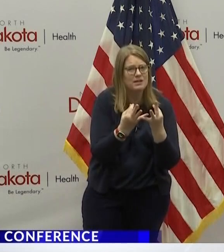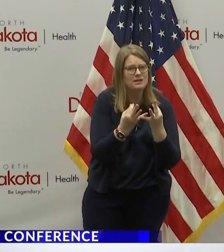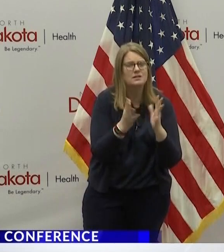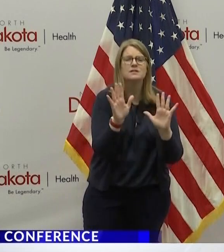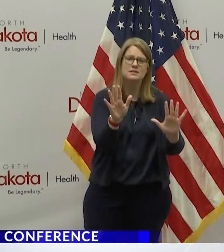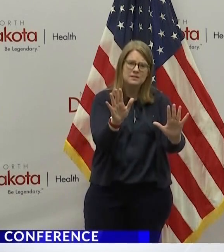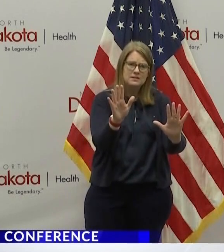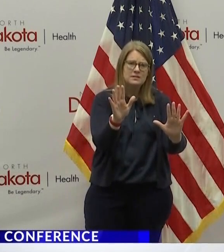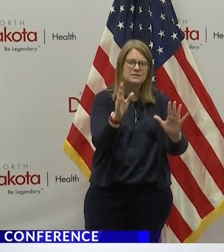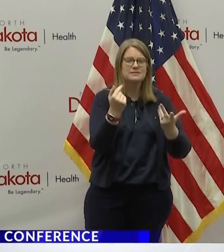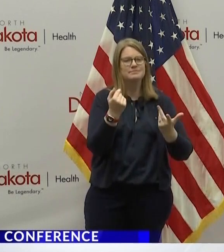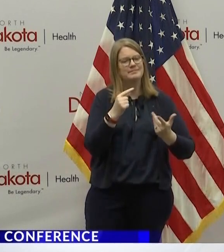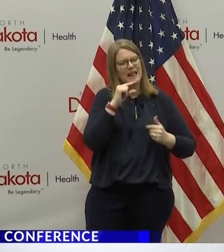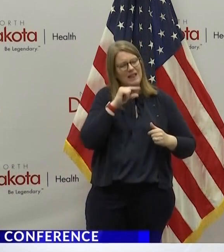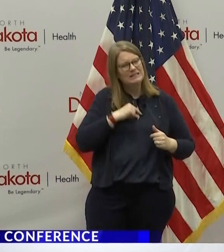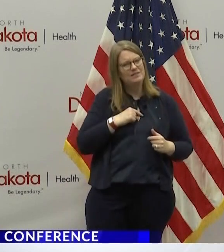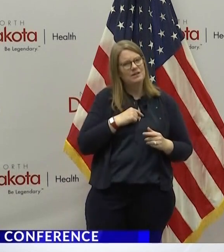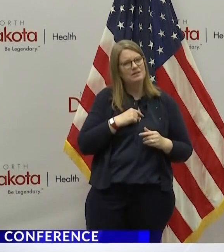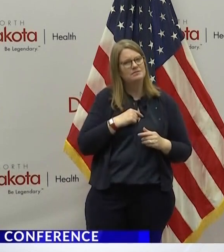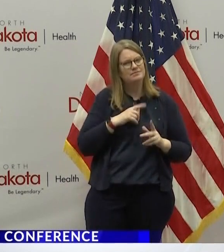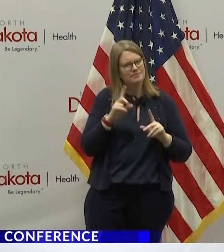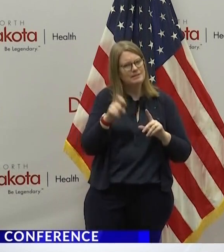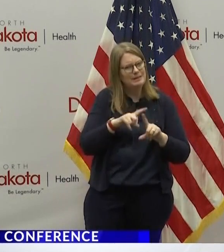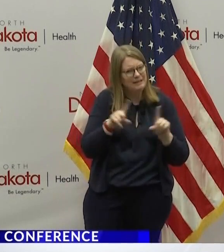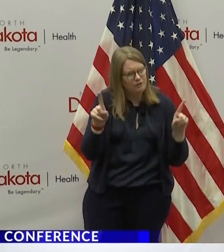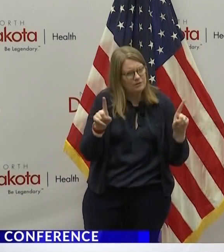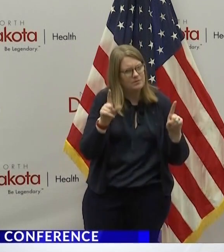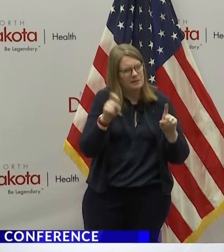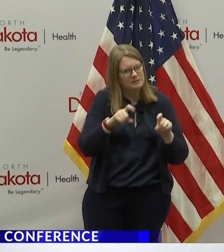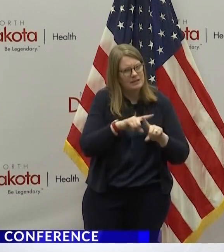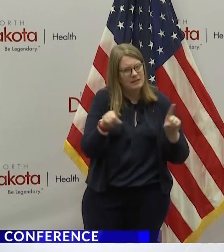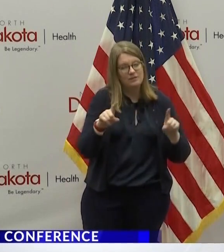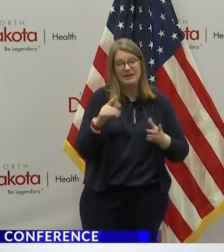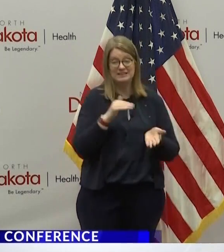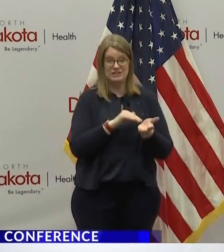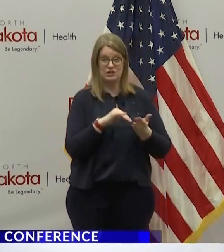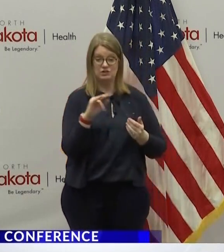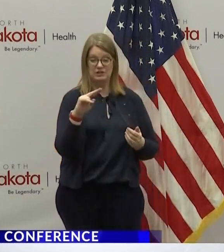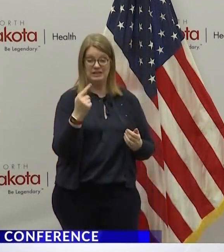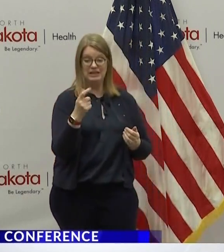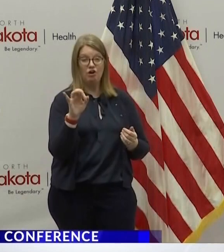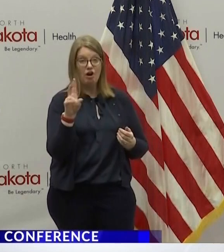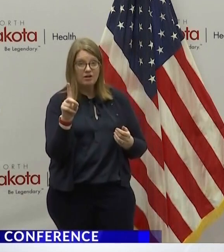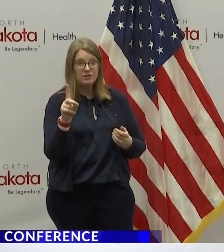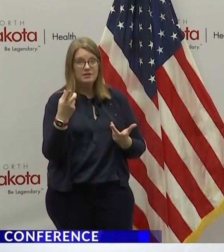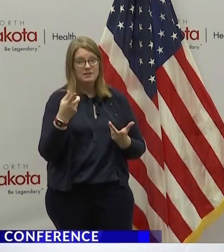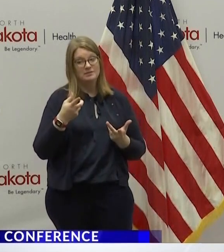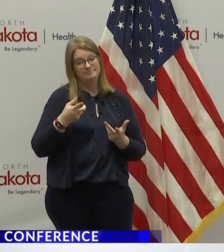FROM THE CDC. THEY WOULD ASK FOR THE HEALTH OF